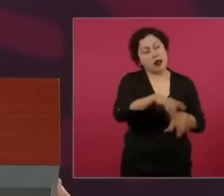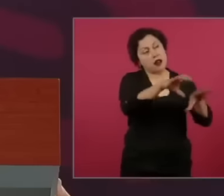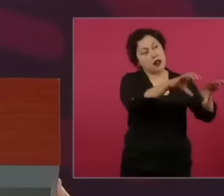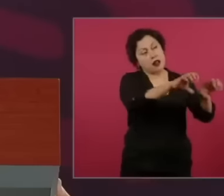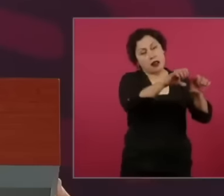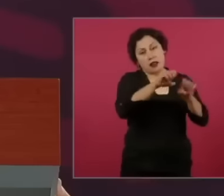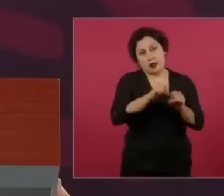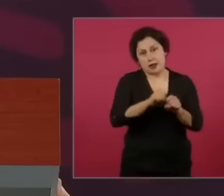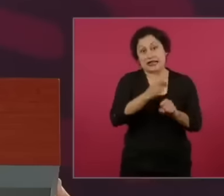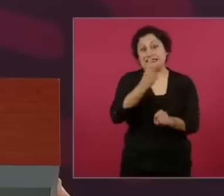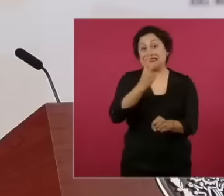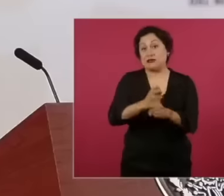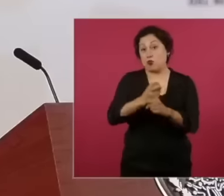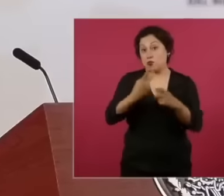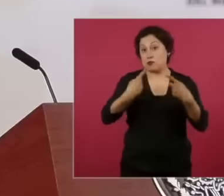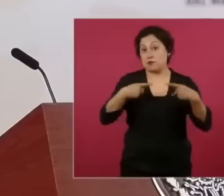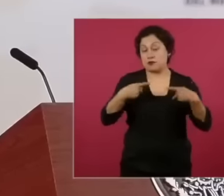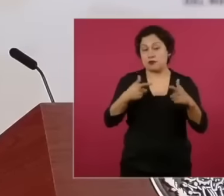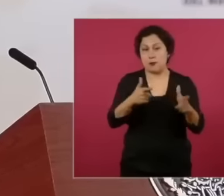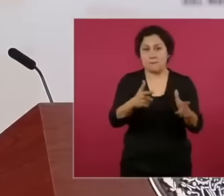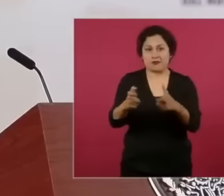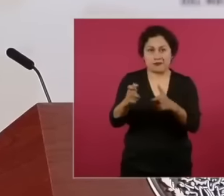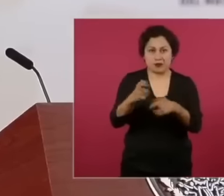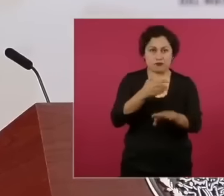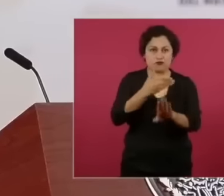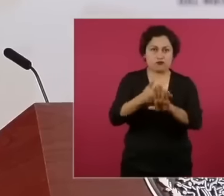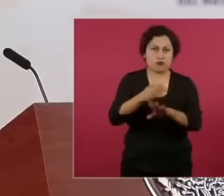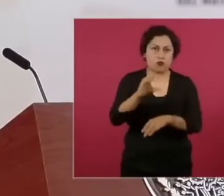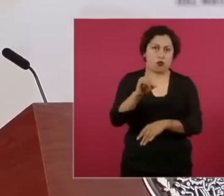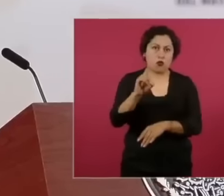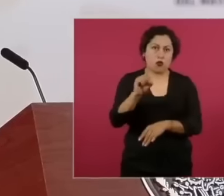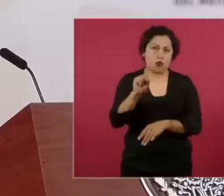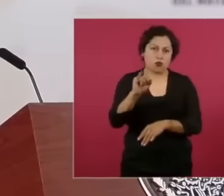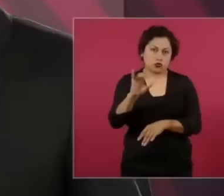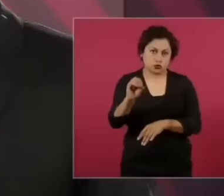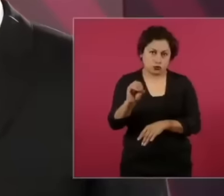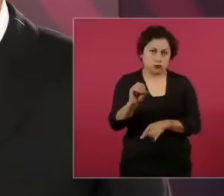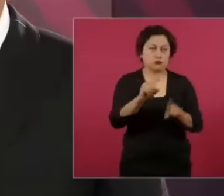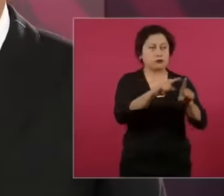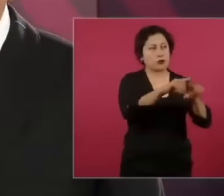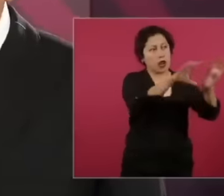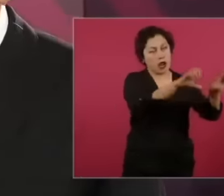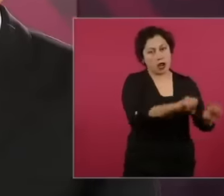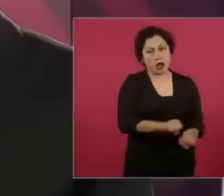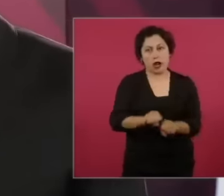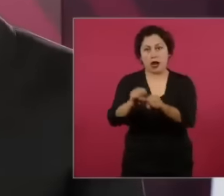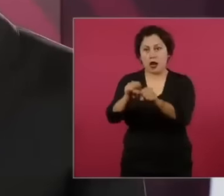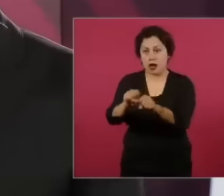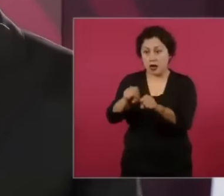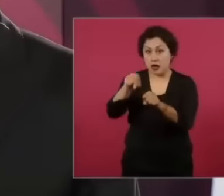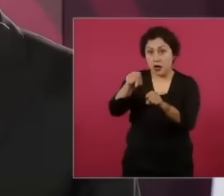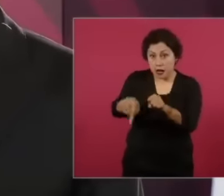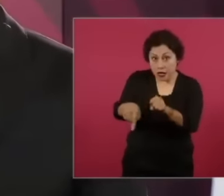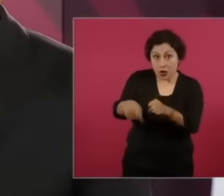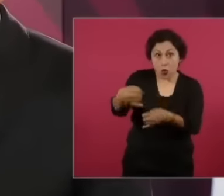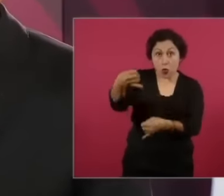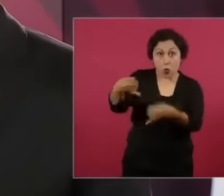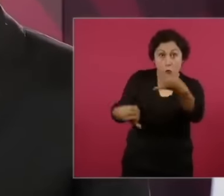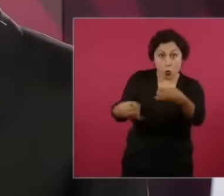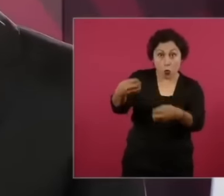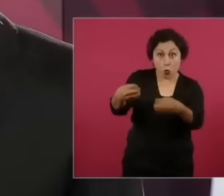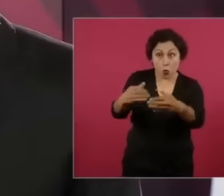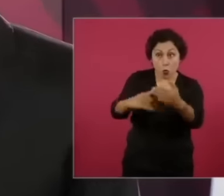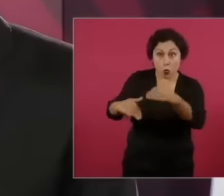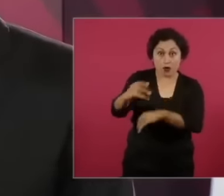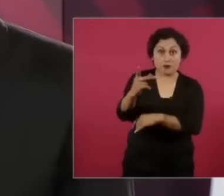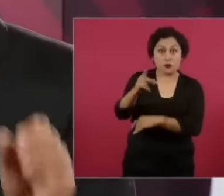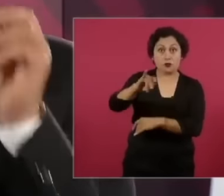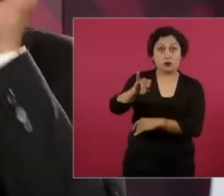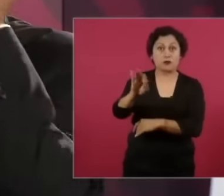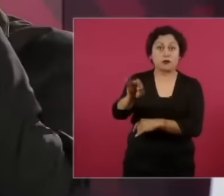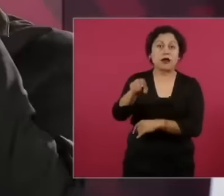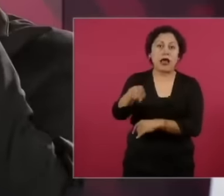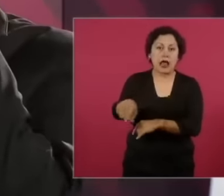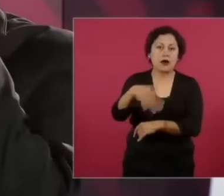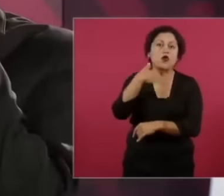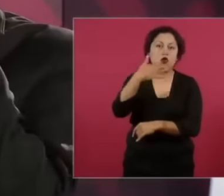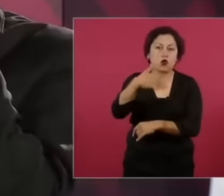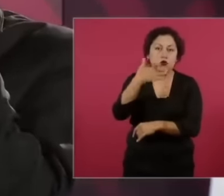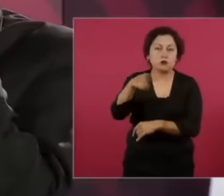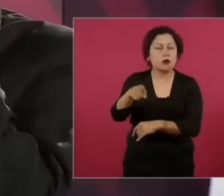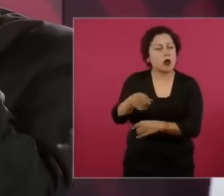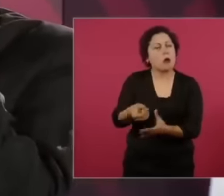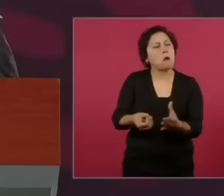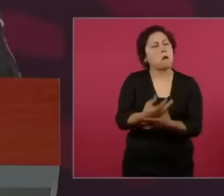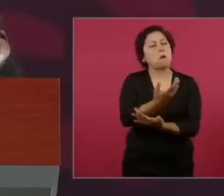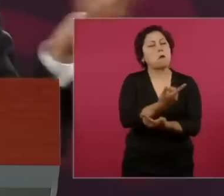go by the judges of the corrupt judiciary who, fortunately, are going to have to